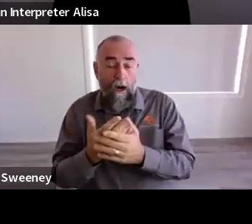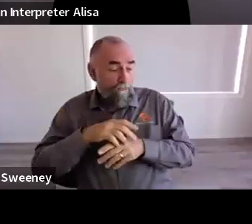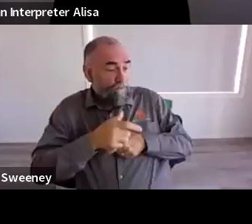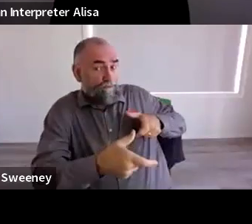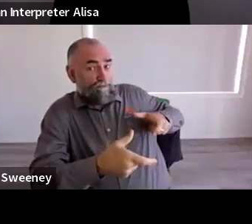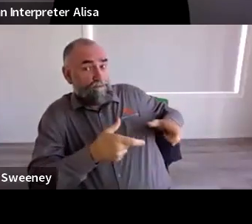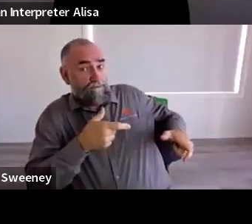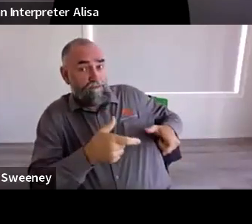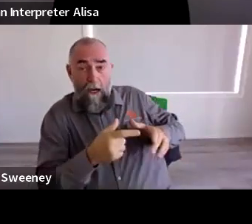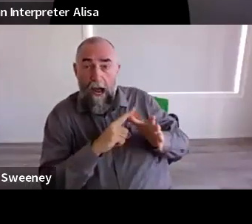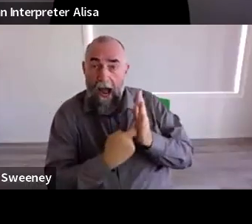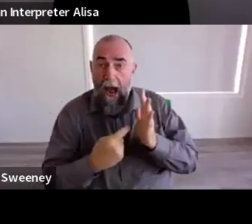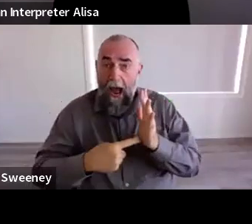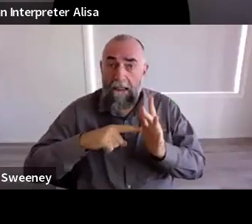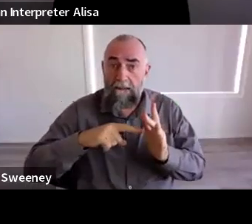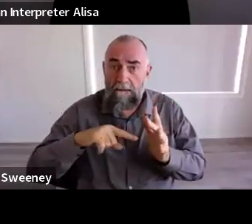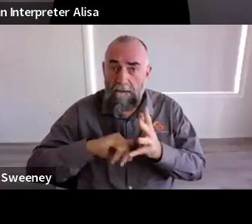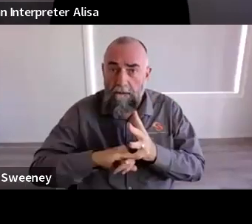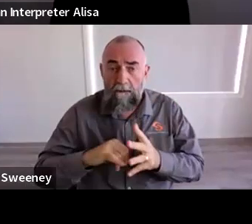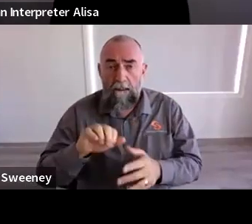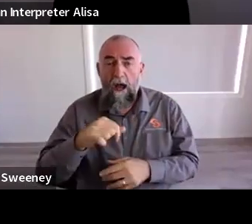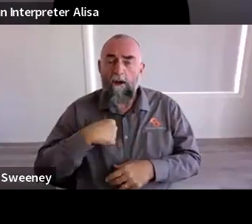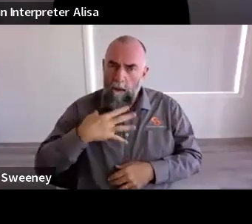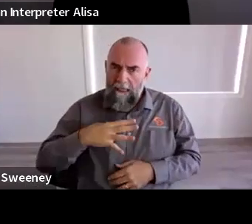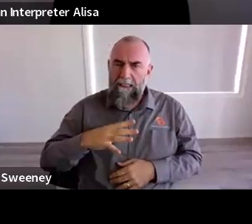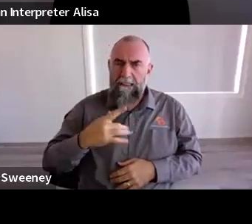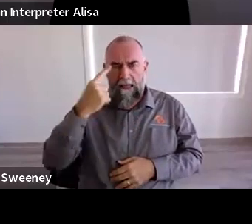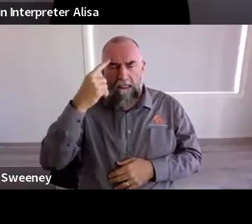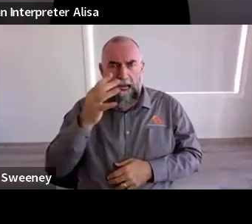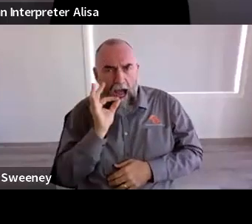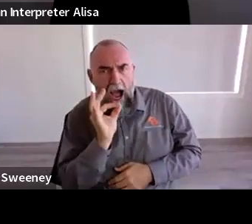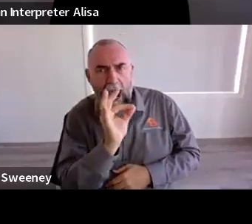deeply concerned about the enormous power and influence that the - the